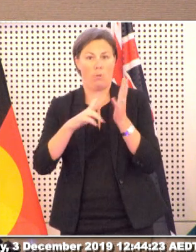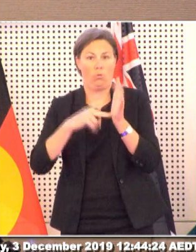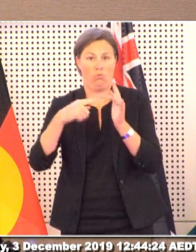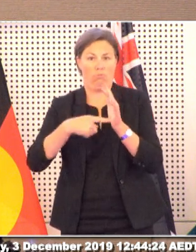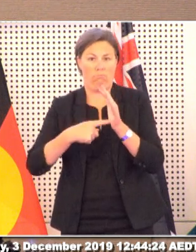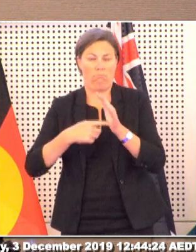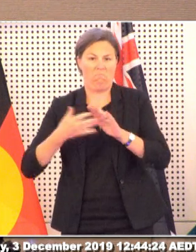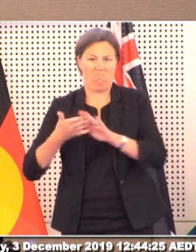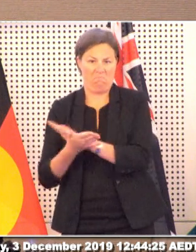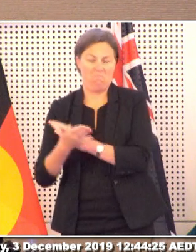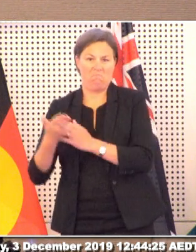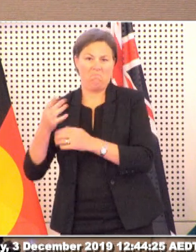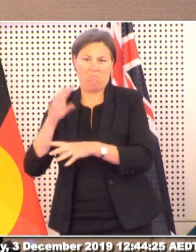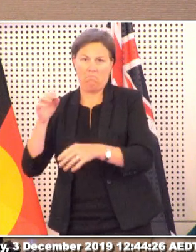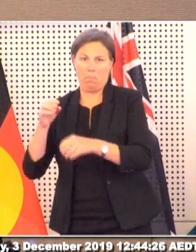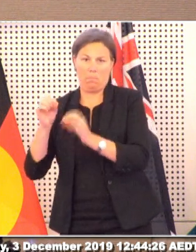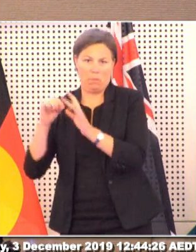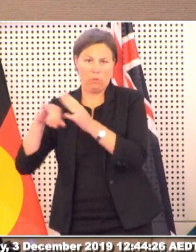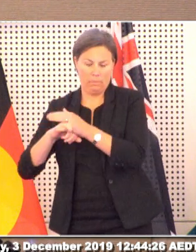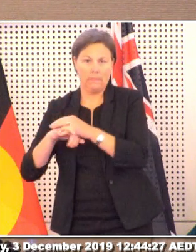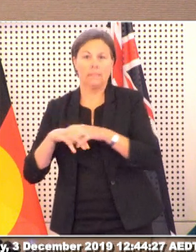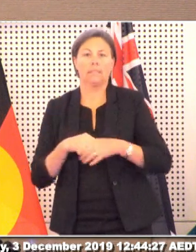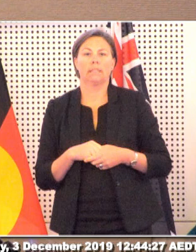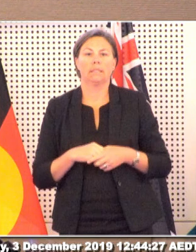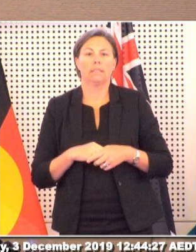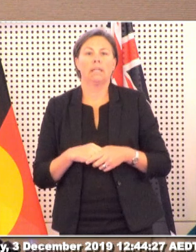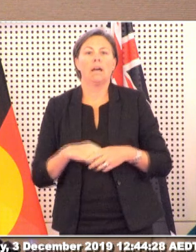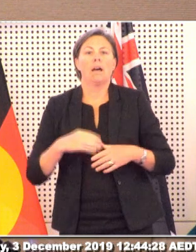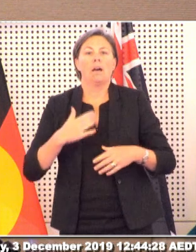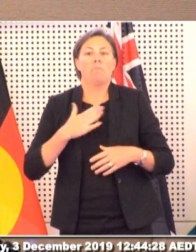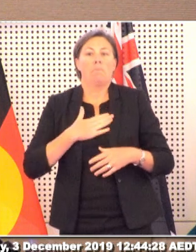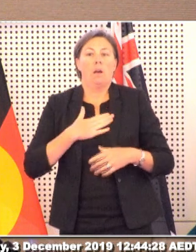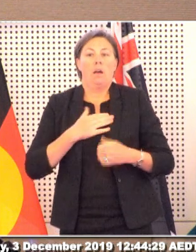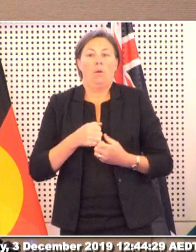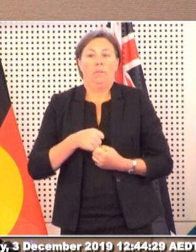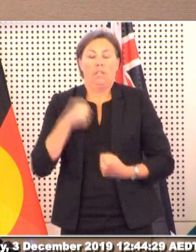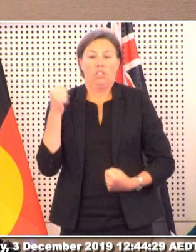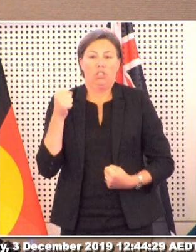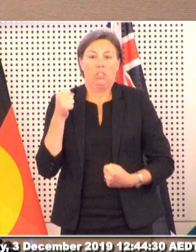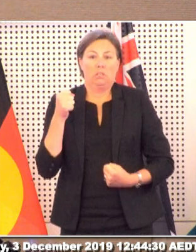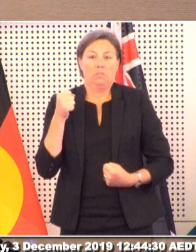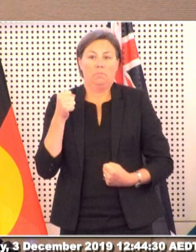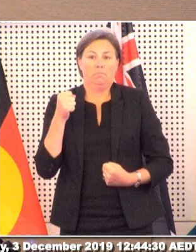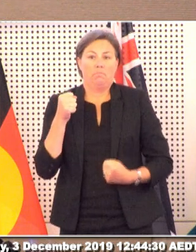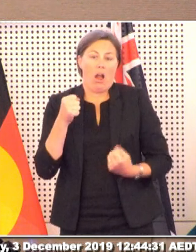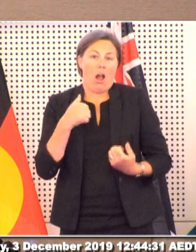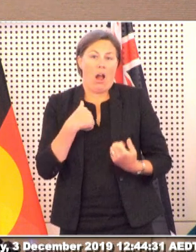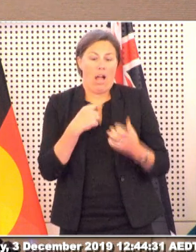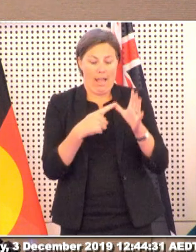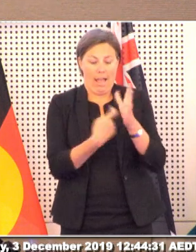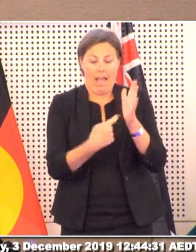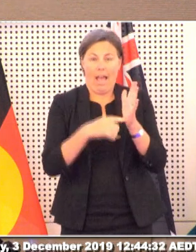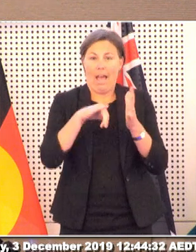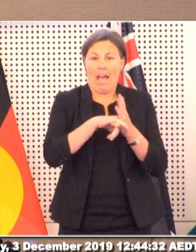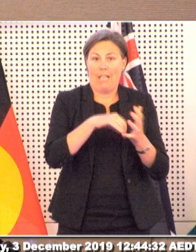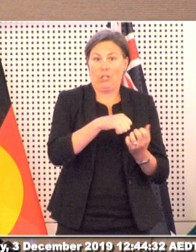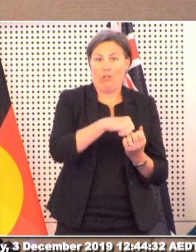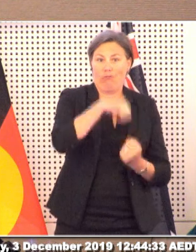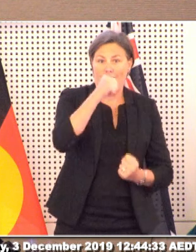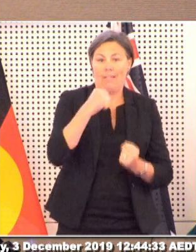I have – my qualifications are an Arts degree, a Diploma of Education, a Graduate